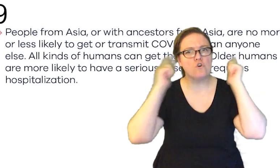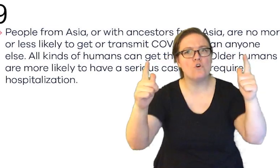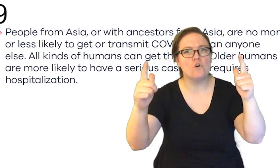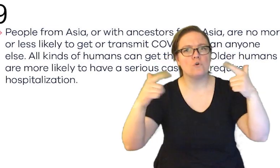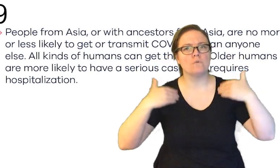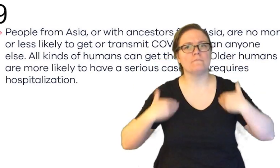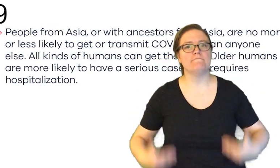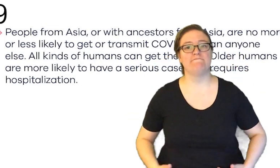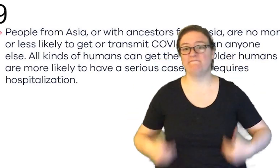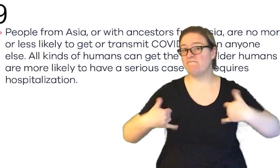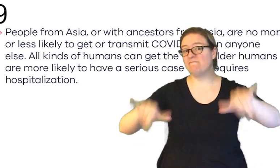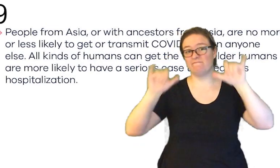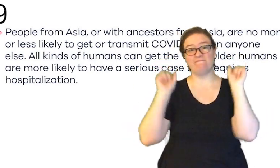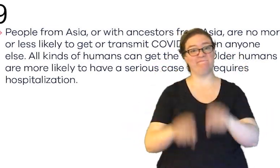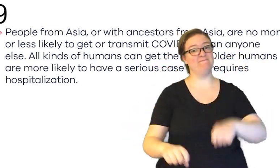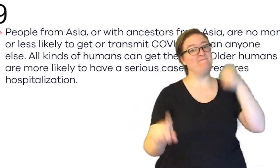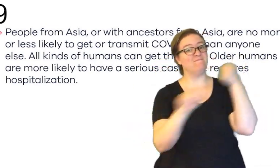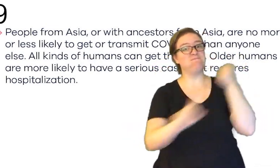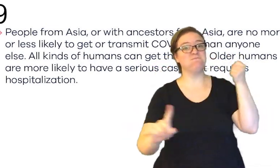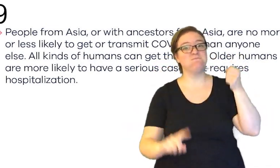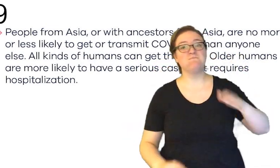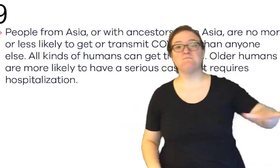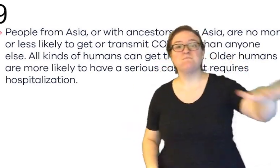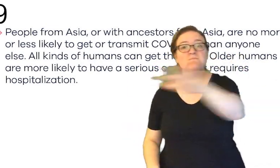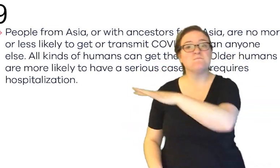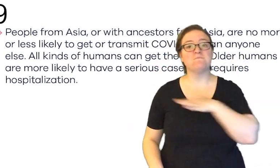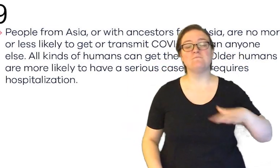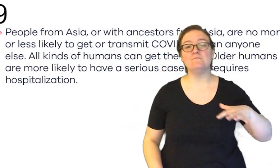All kinds of humans can get the virus,